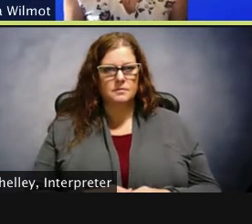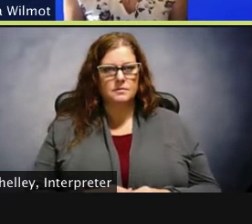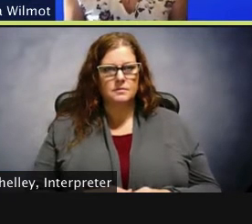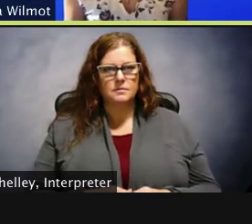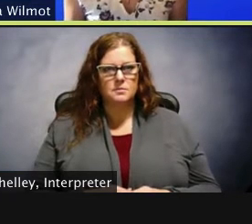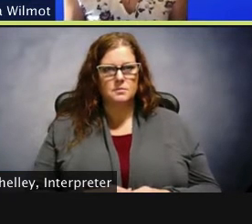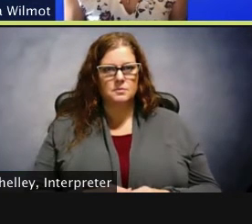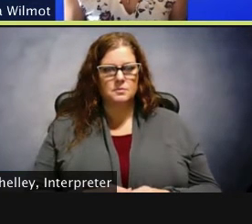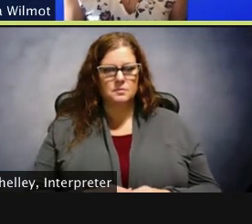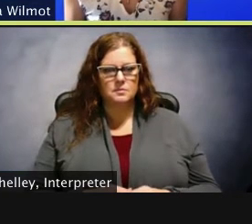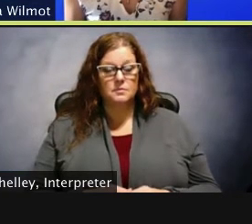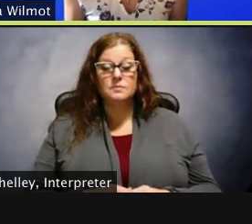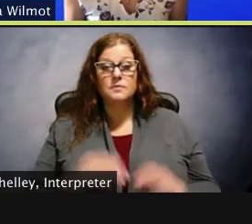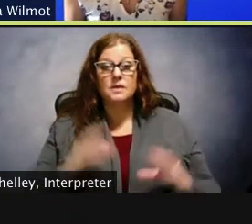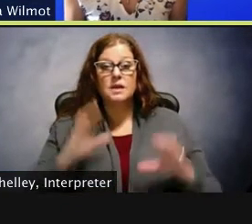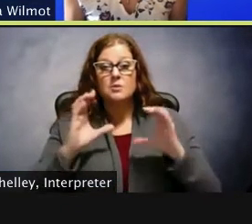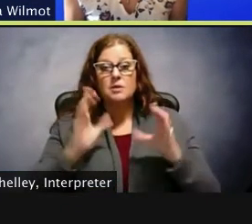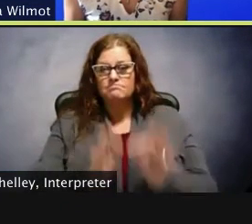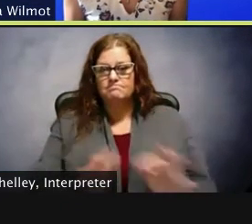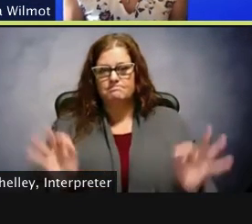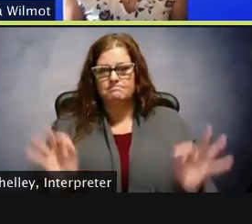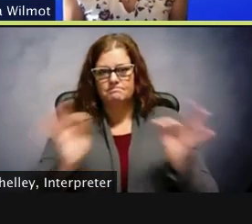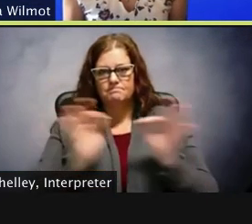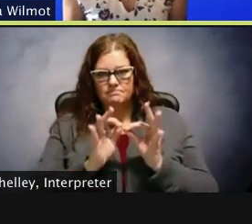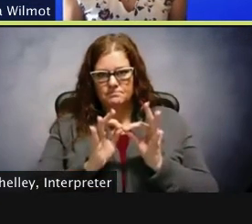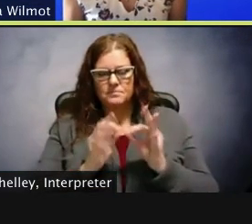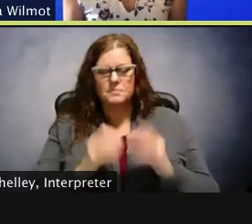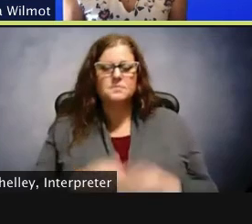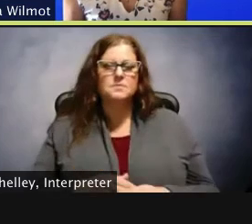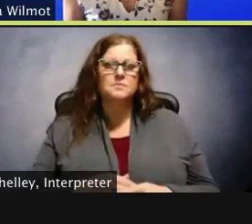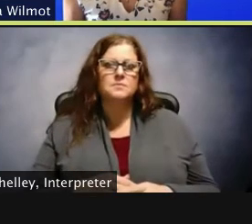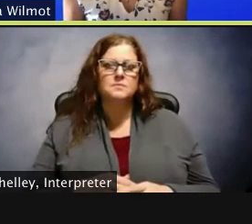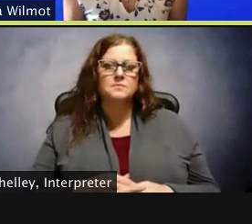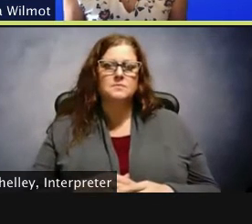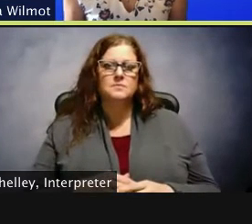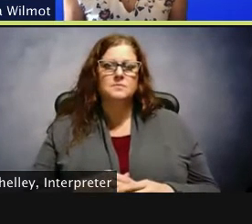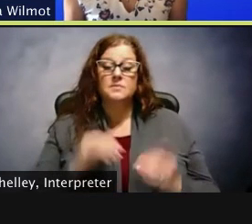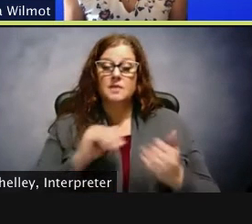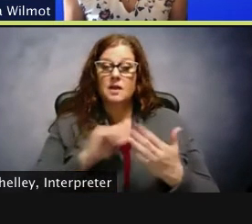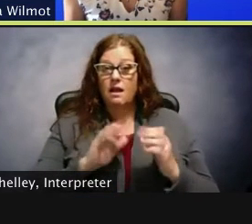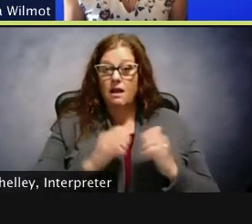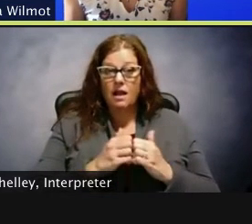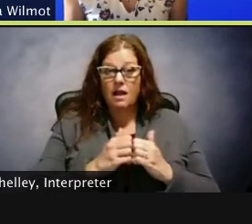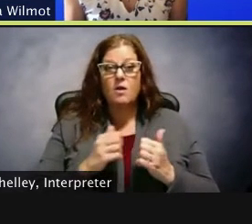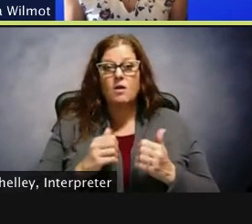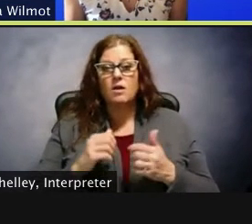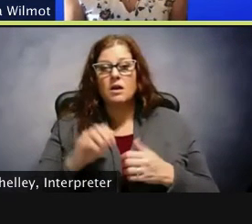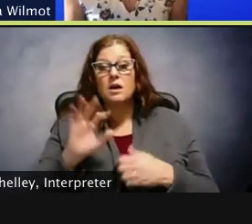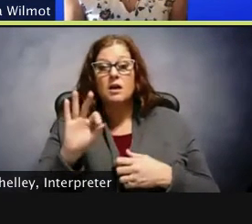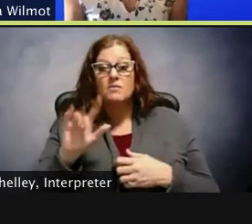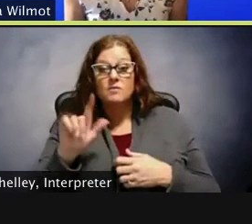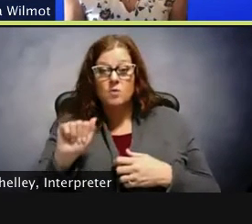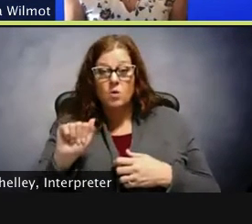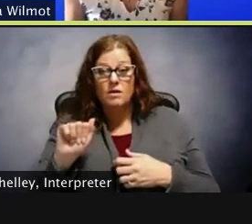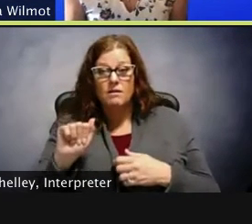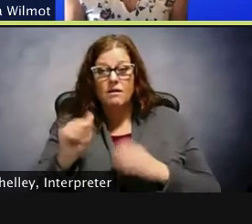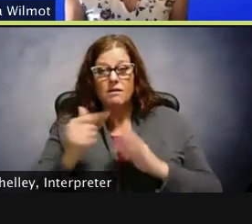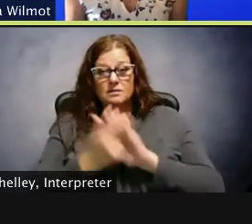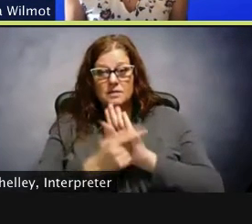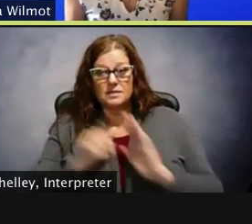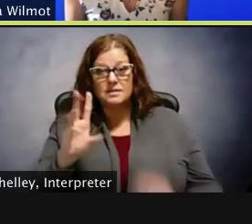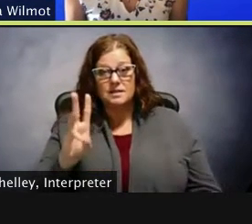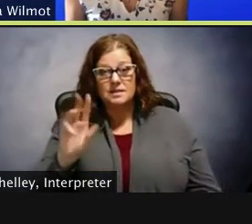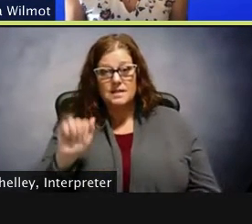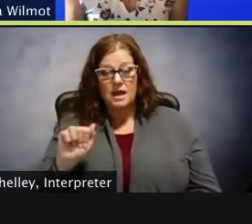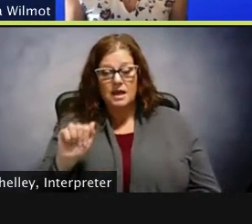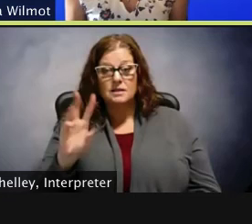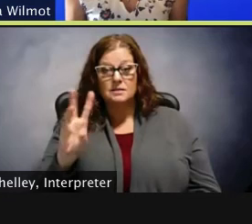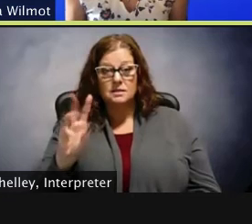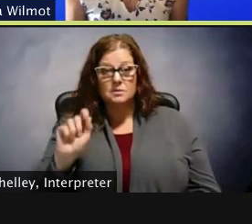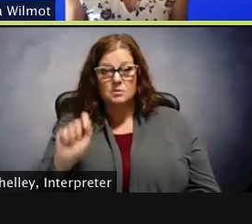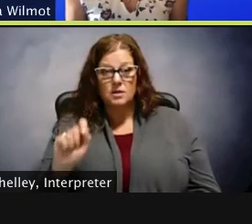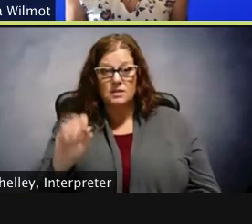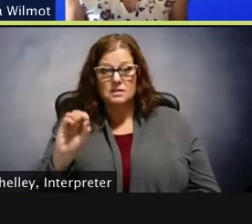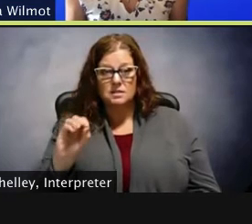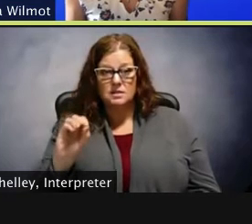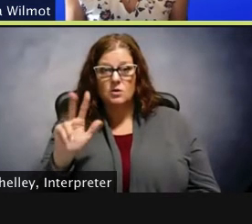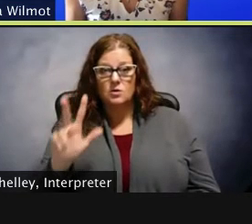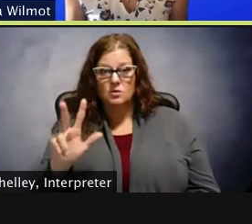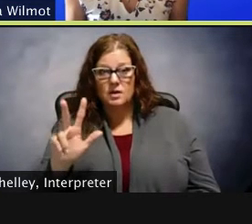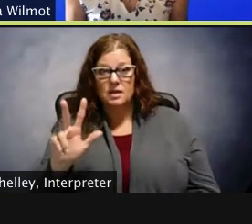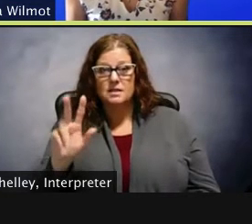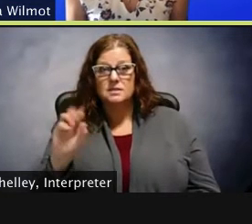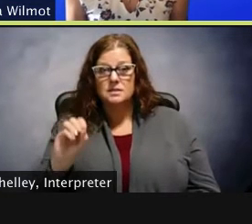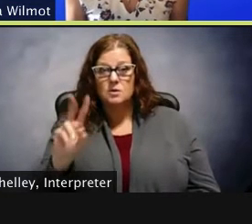Communication is key. This is addressed by Florida Statute 6A-6.03028 “Provision of FAPE.”